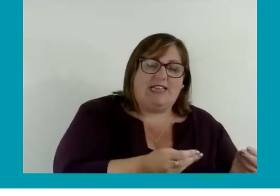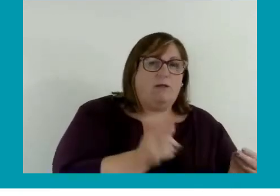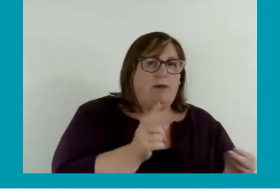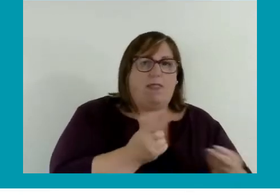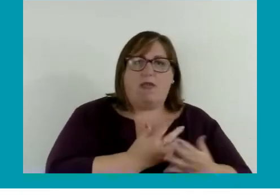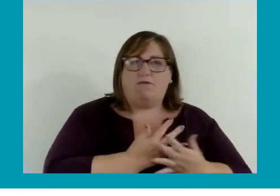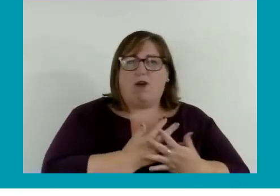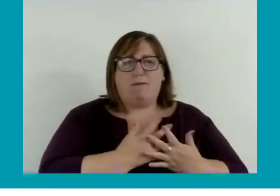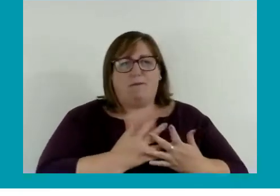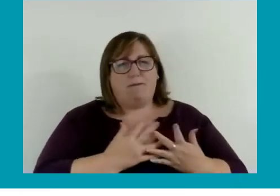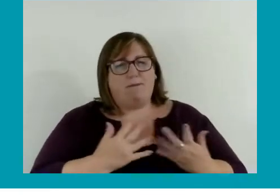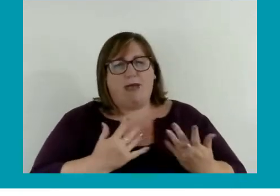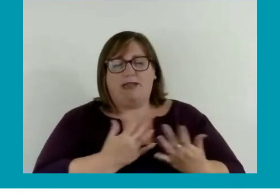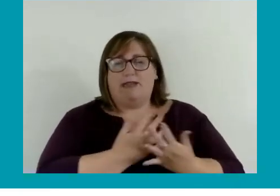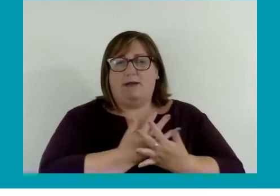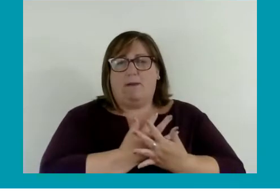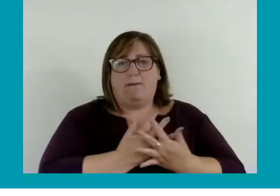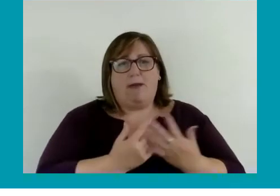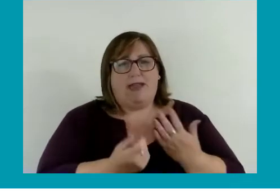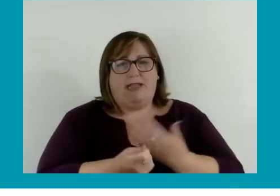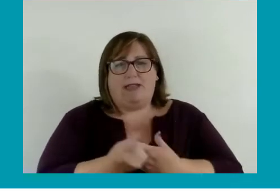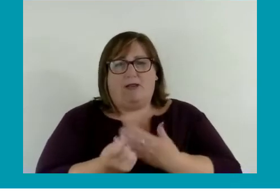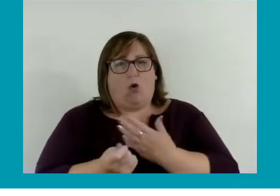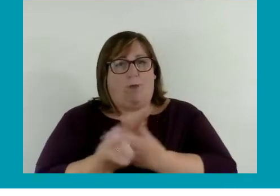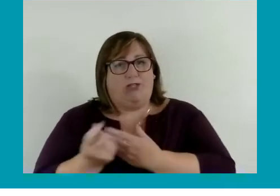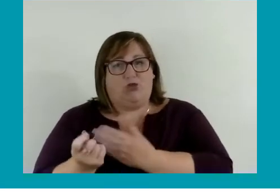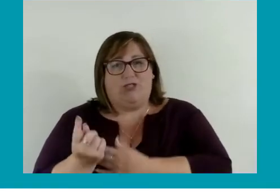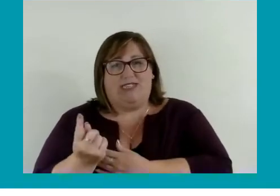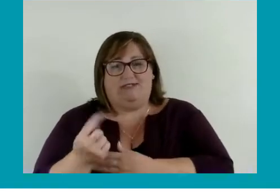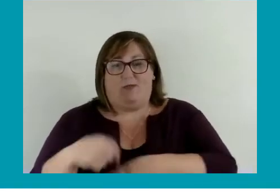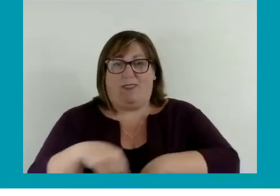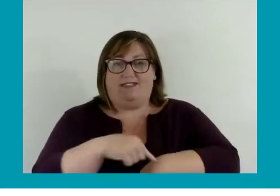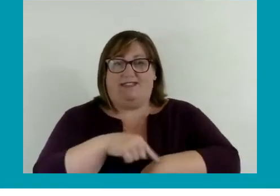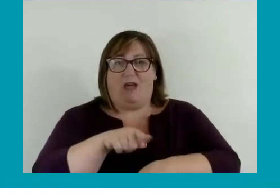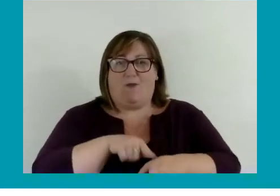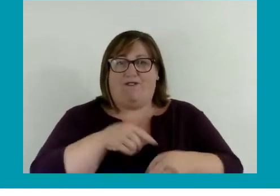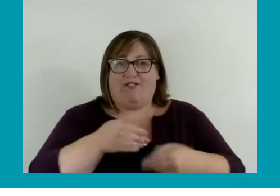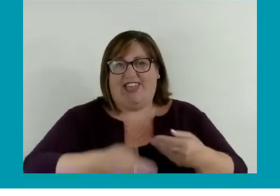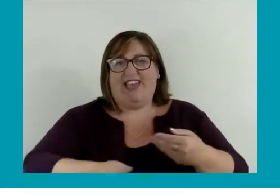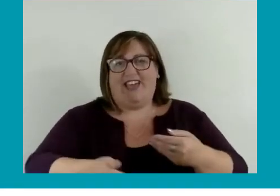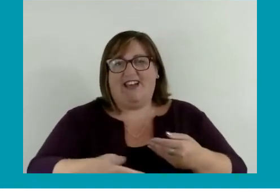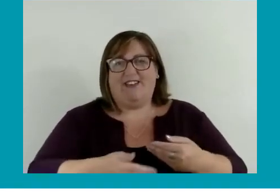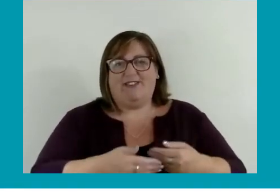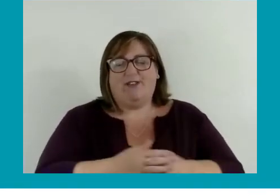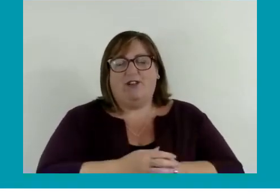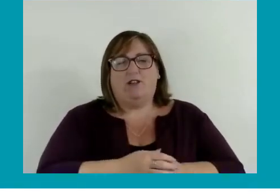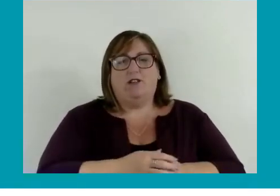our busiest time of year um so in terms of roles for our retail roles that you're probably familiar